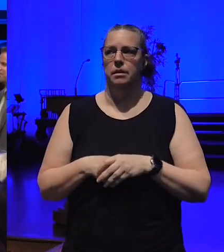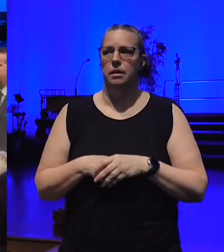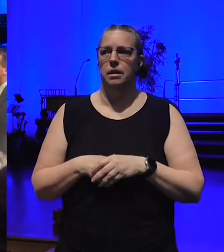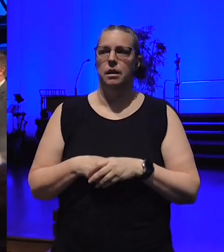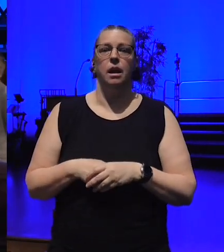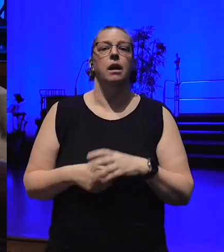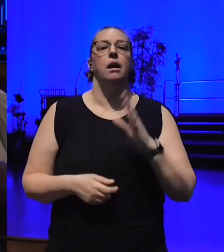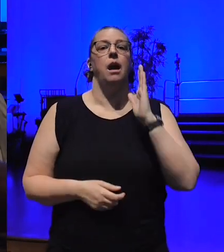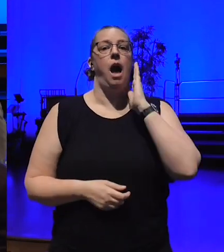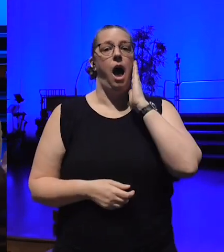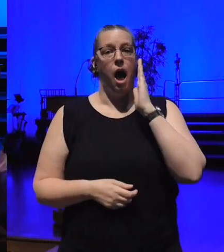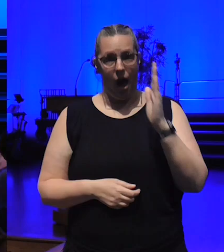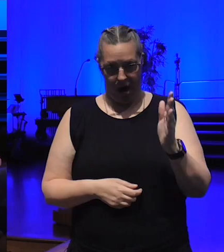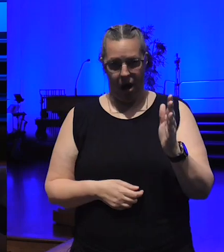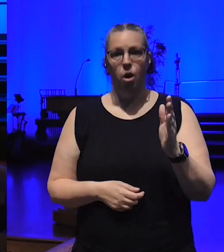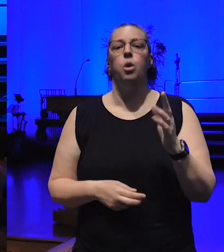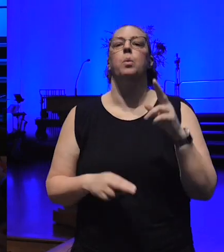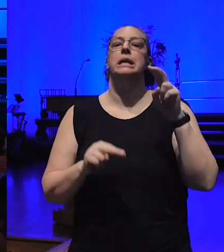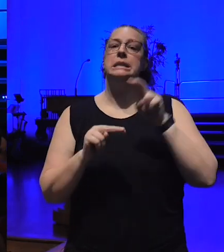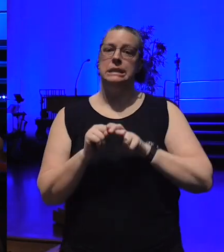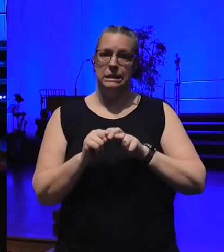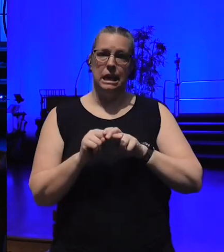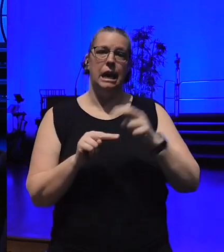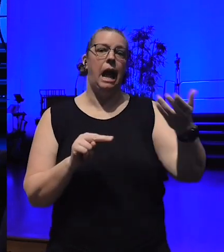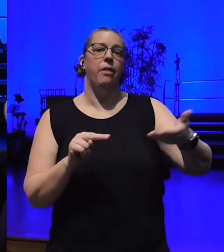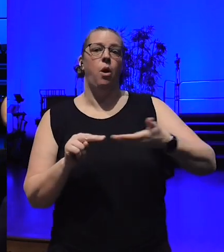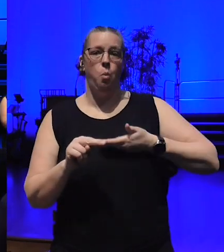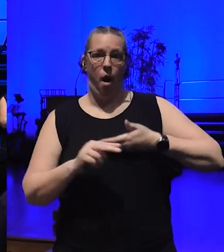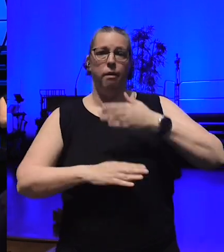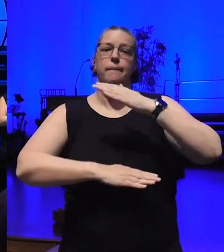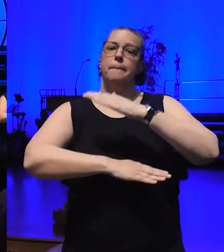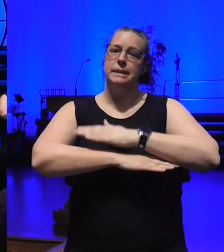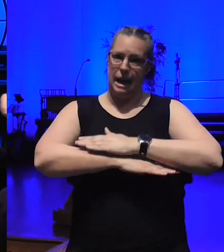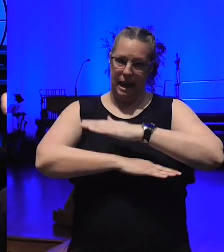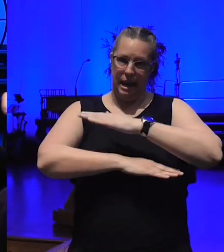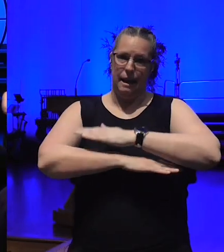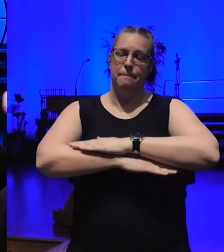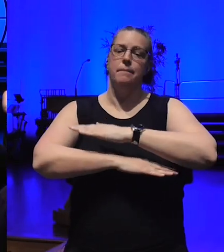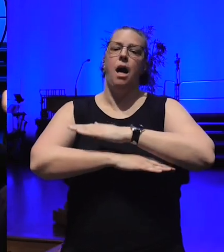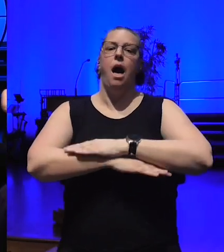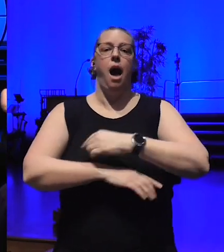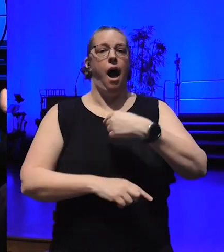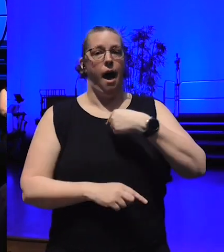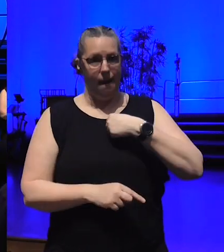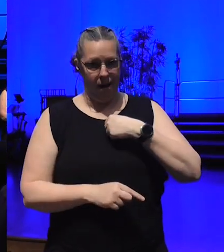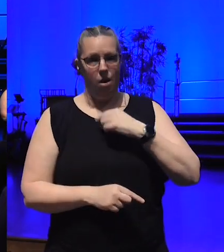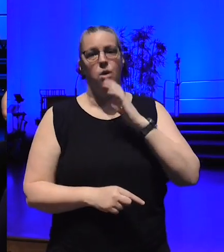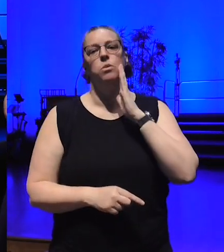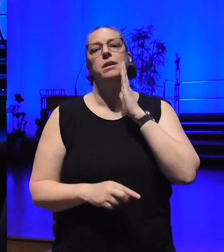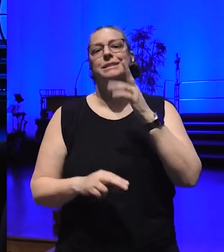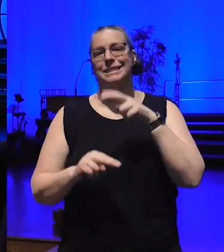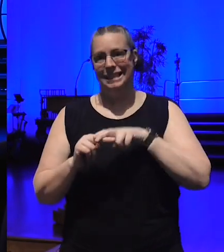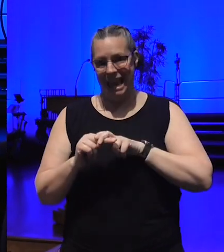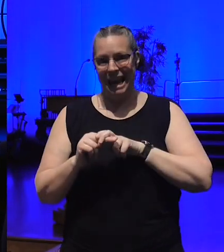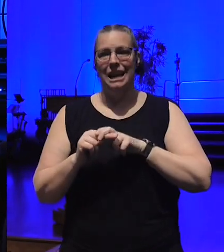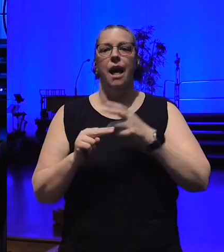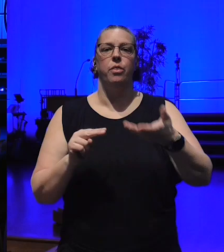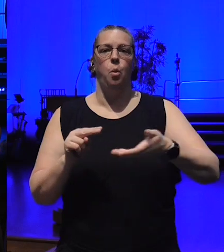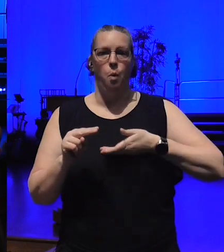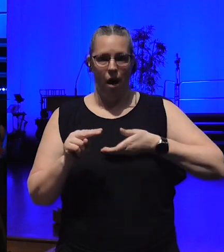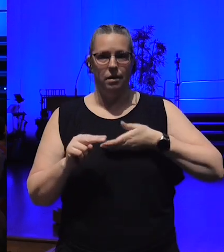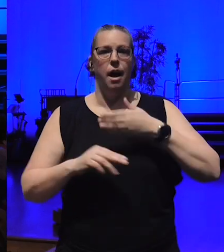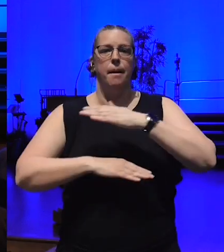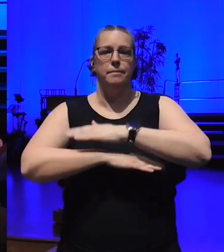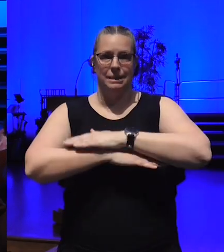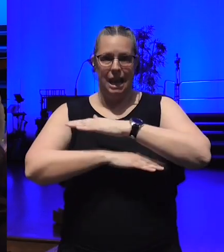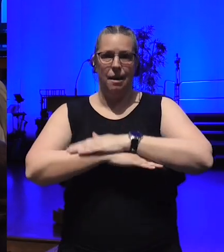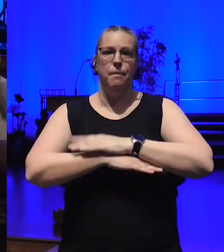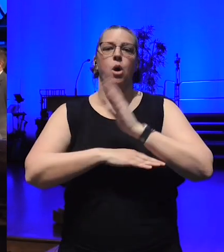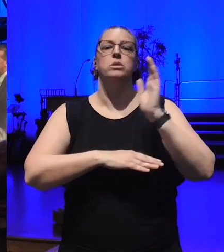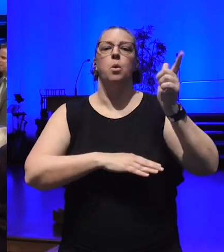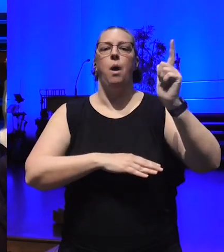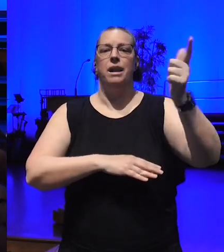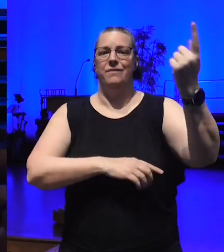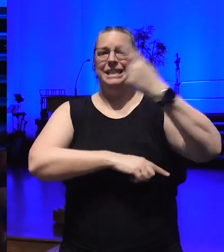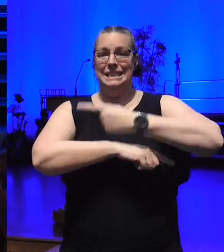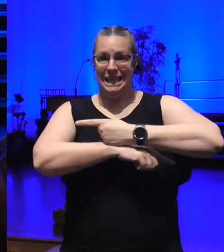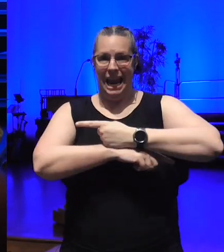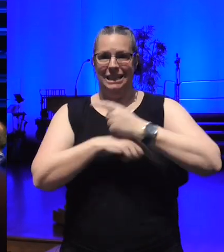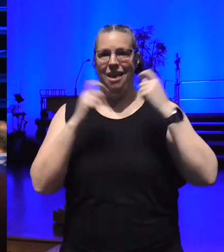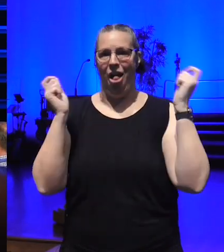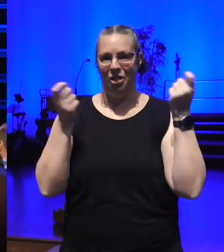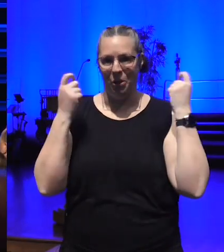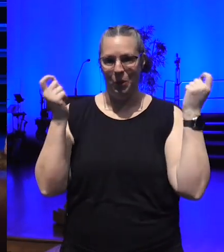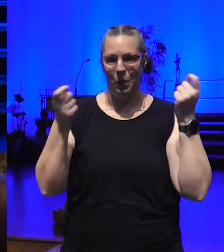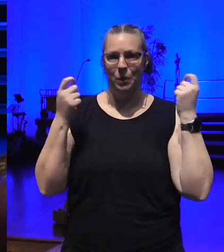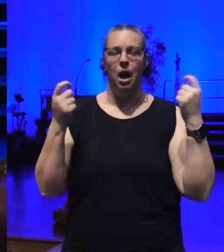to sit at the welcome table I'm going to sit at the welcome table one of these days hallelujah I'm